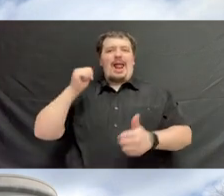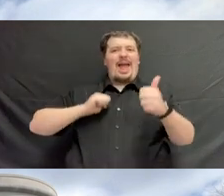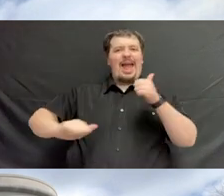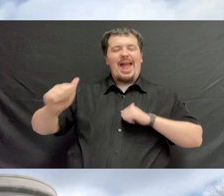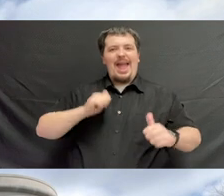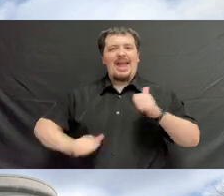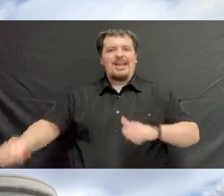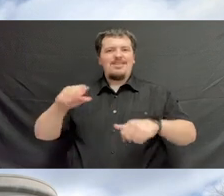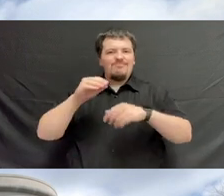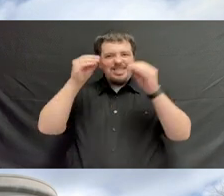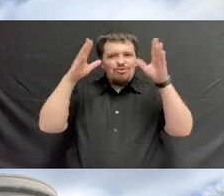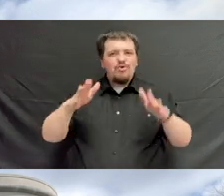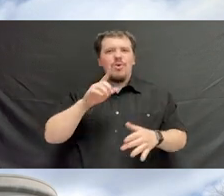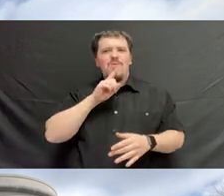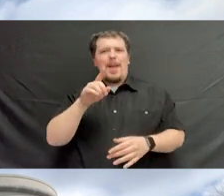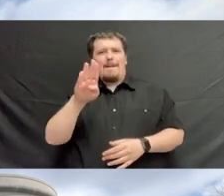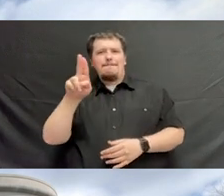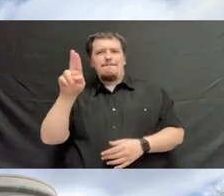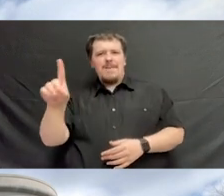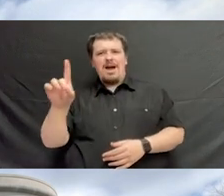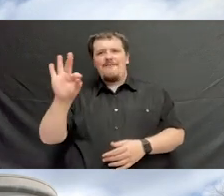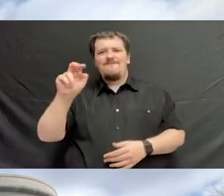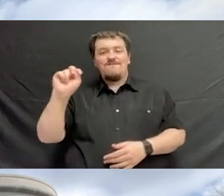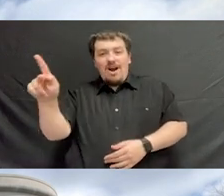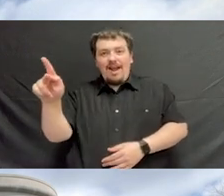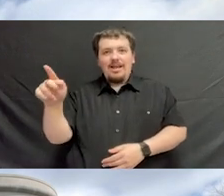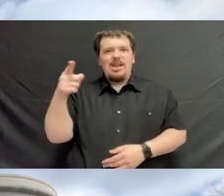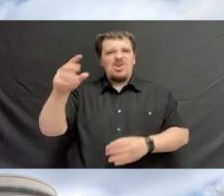which was Bud Frank, who taught me everything.